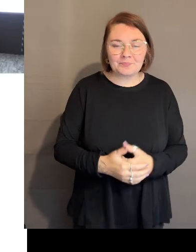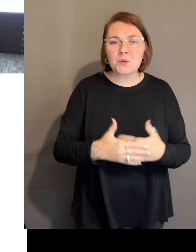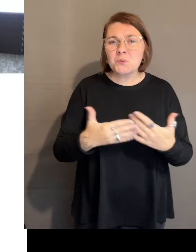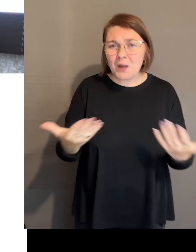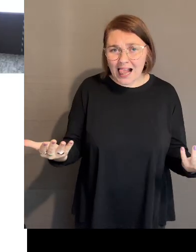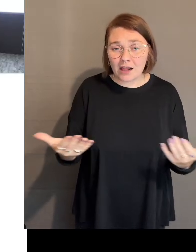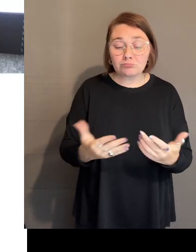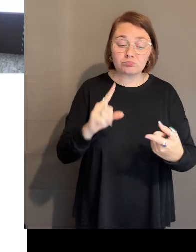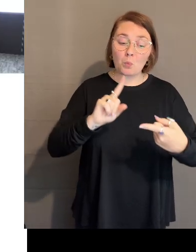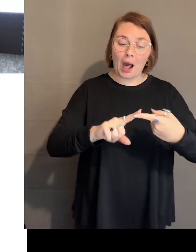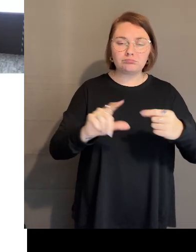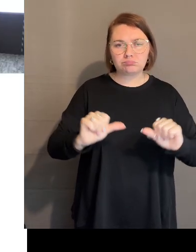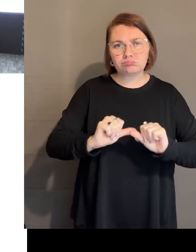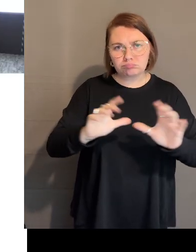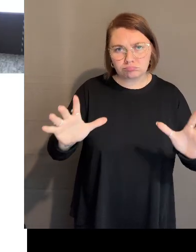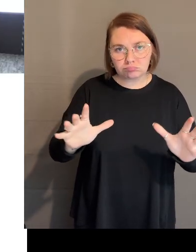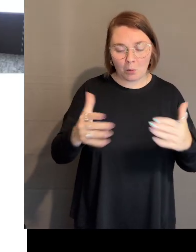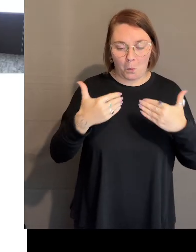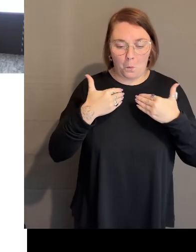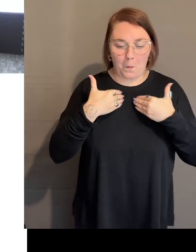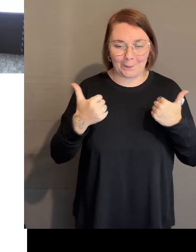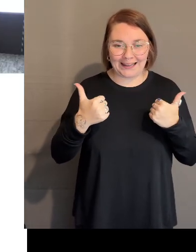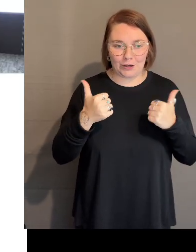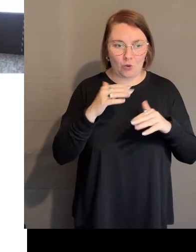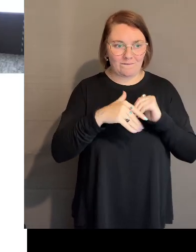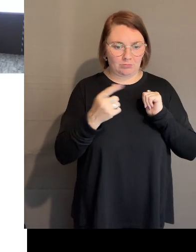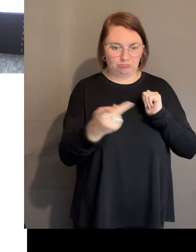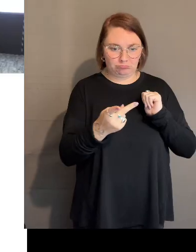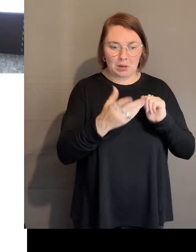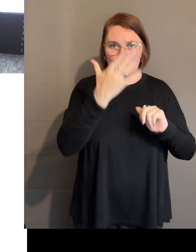Well… One thing is, of course, that the well-being of parents